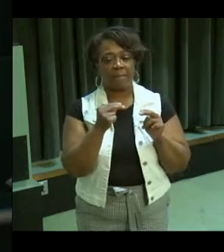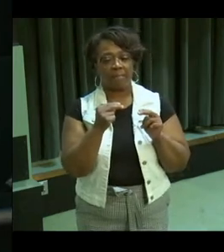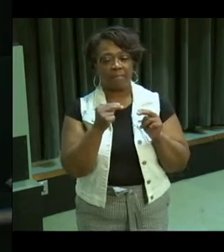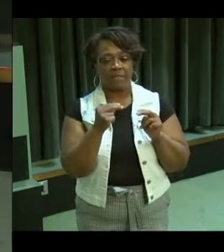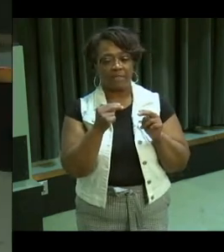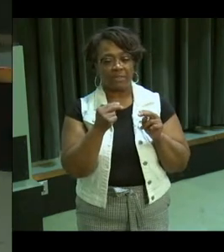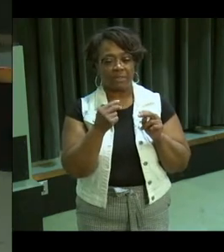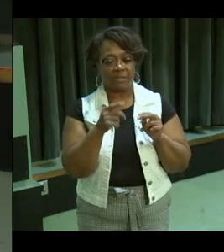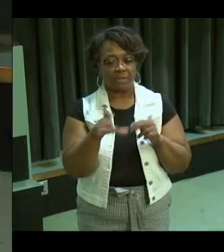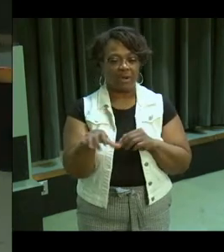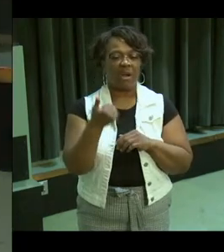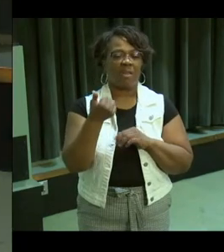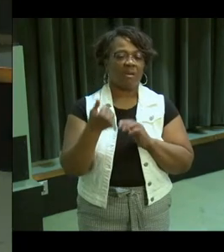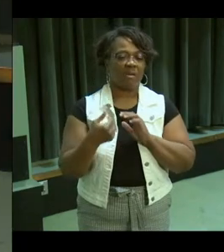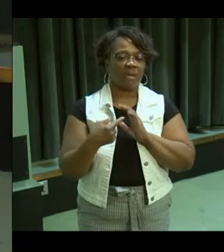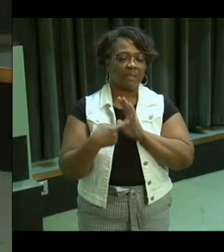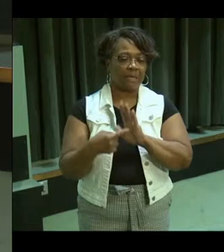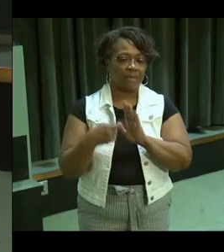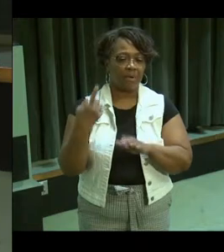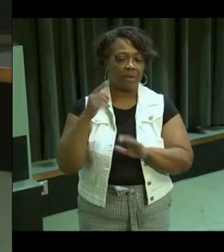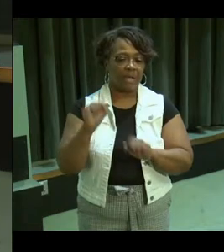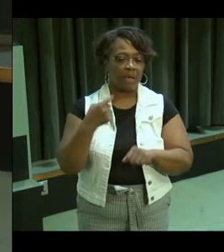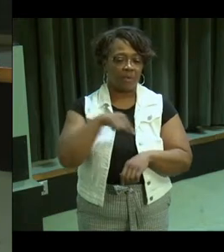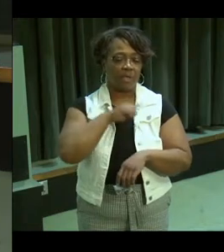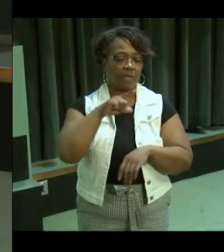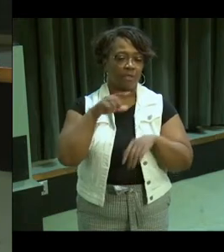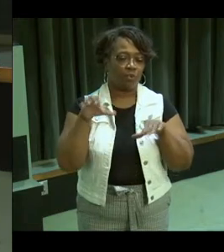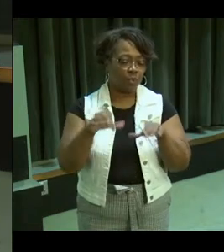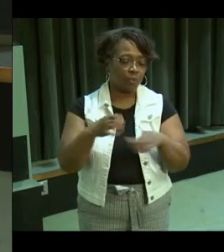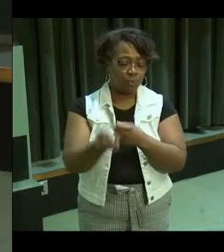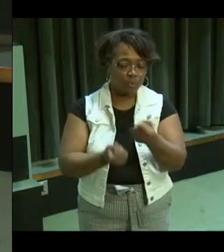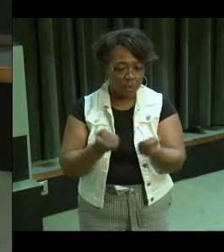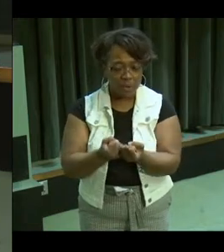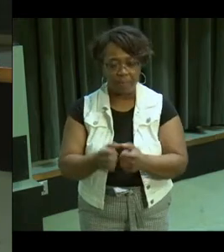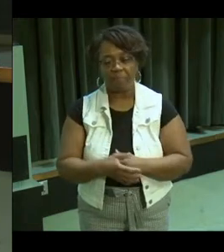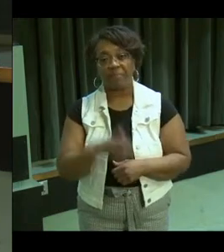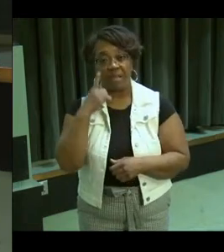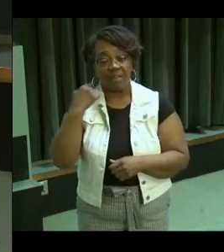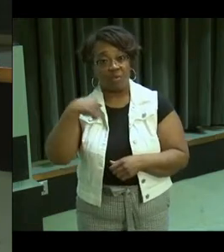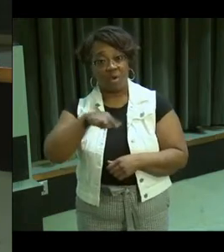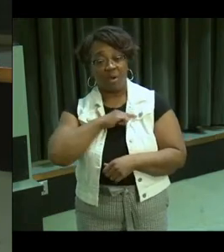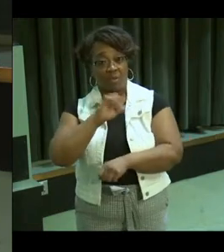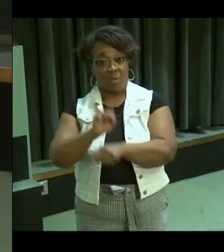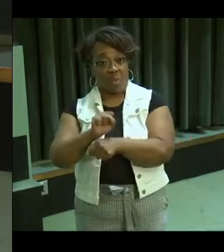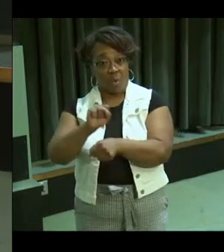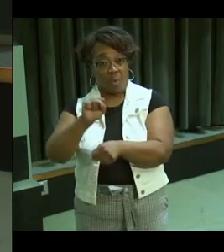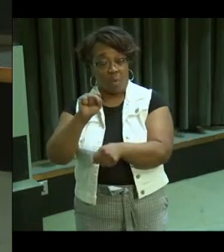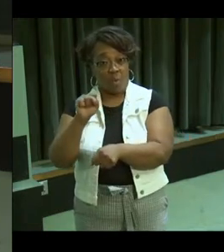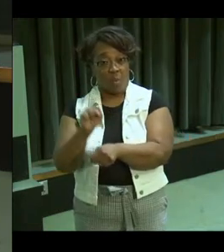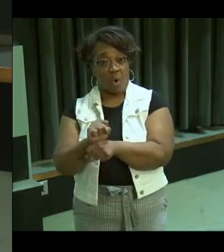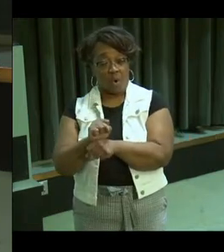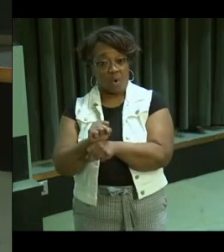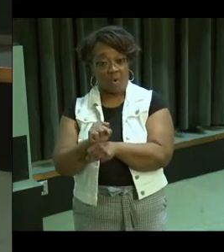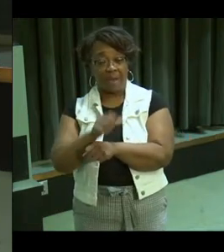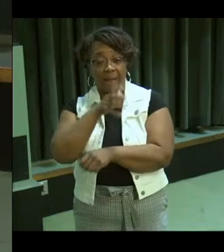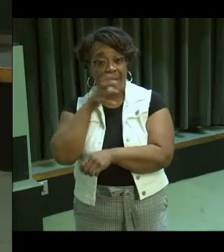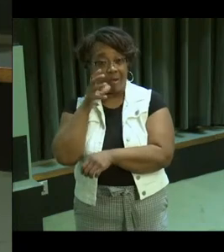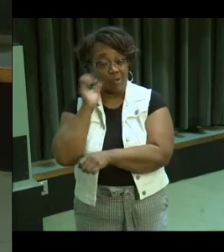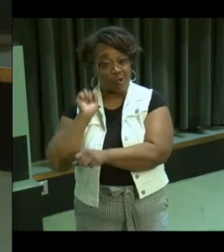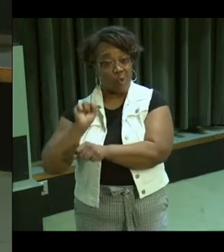Social Security and so on. I think like for us, the, the